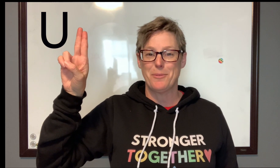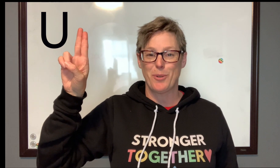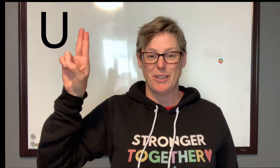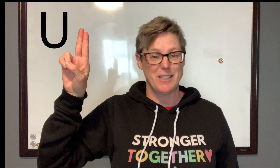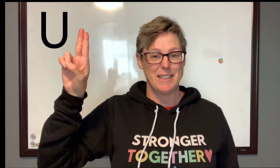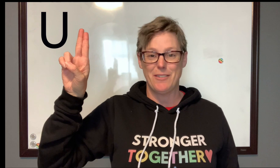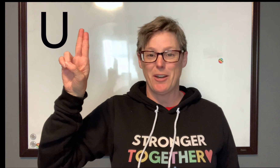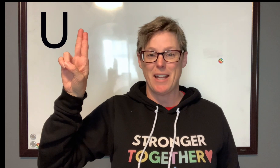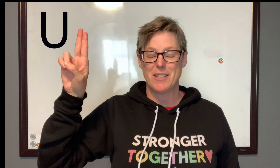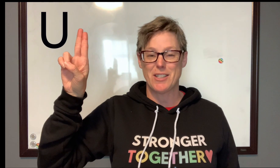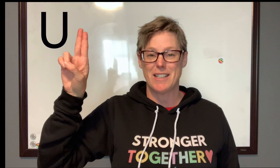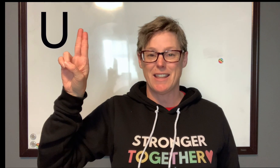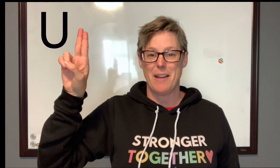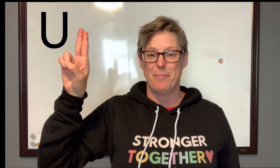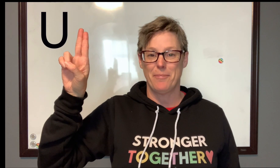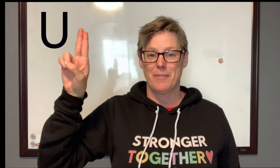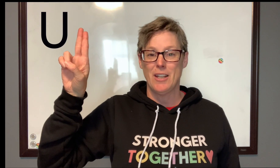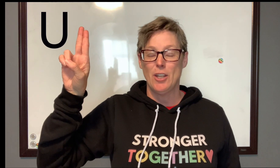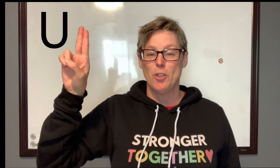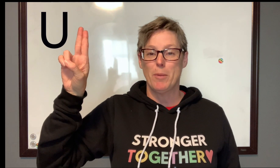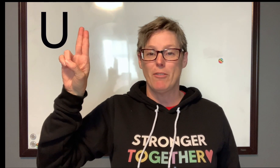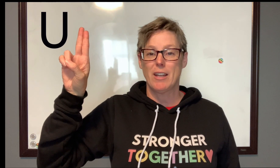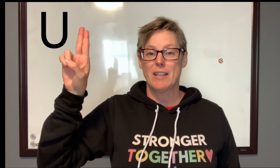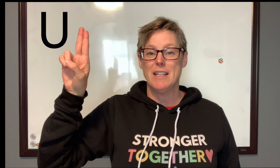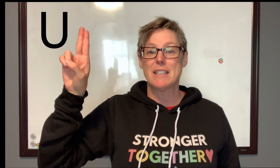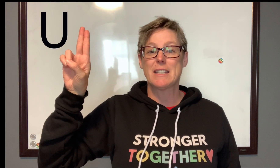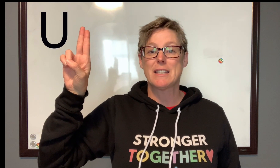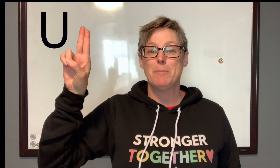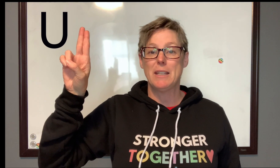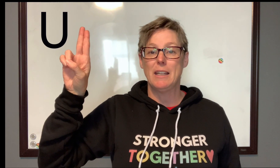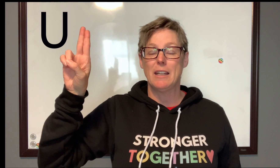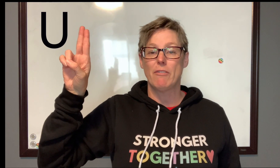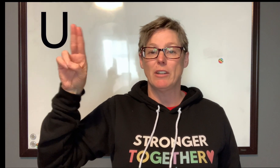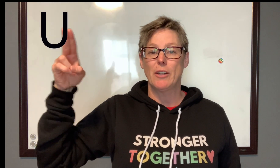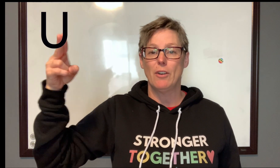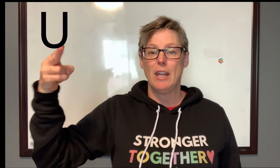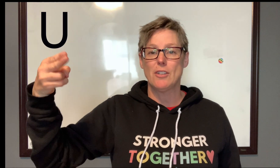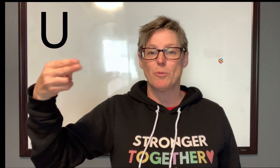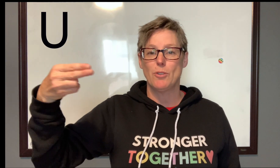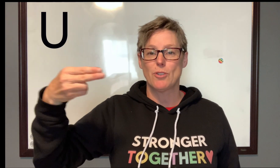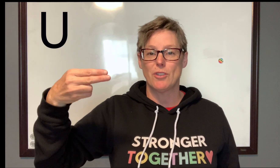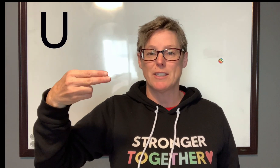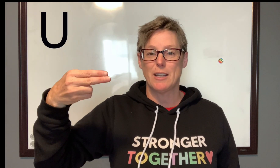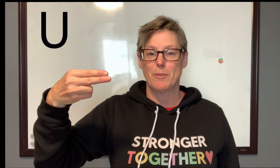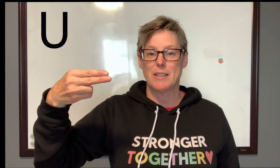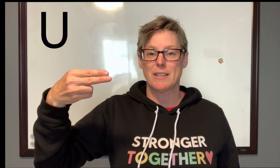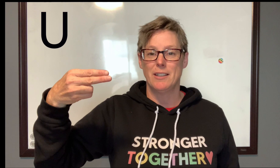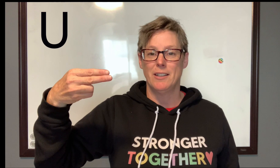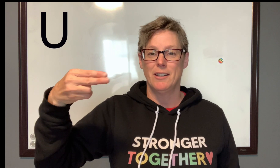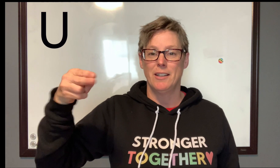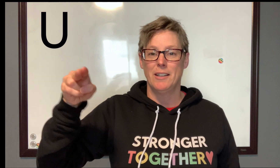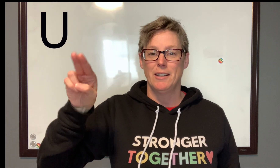we're going to just leave our hands just like that you might recognize this is the beginning of the letter h when you